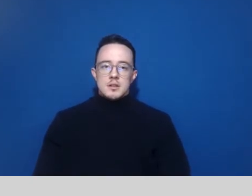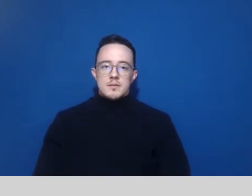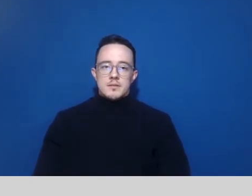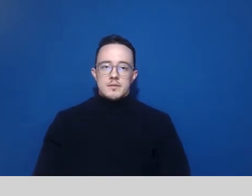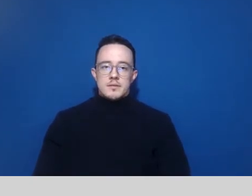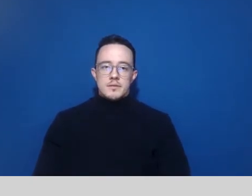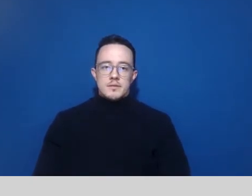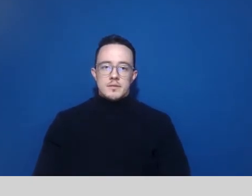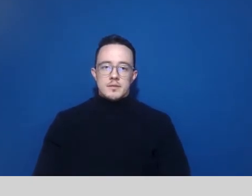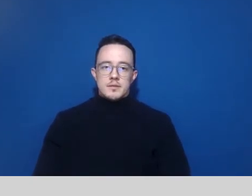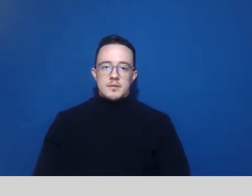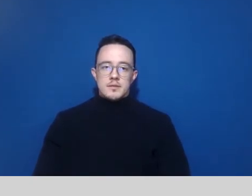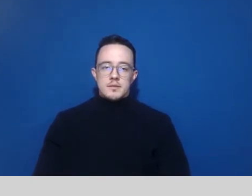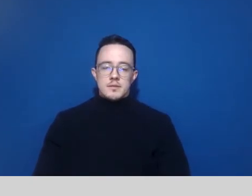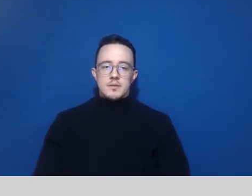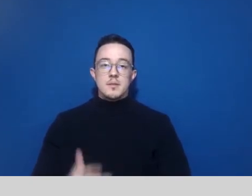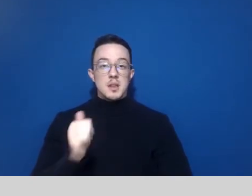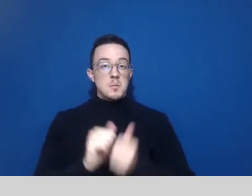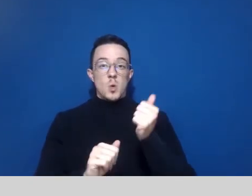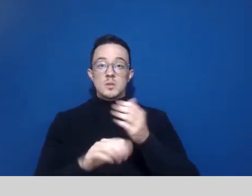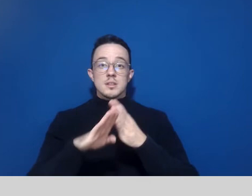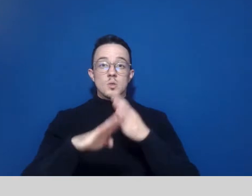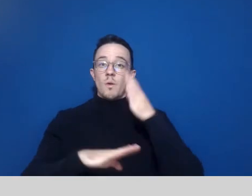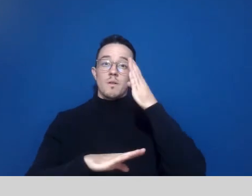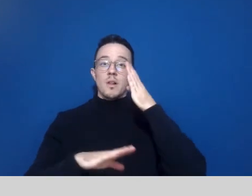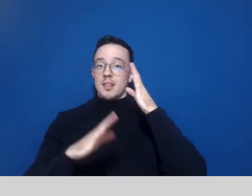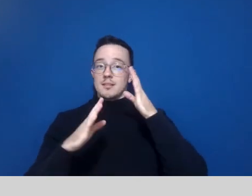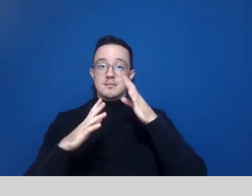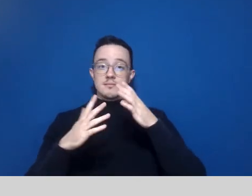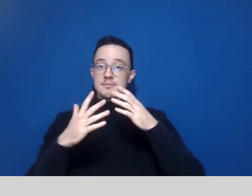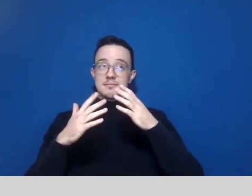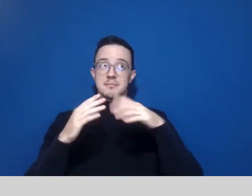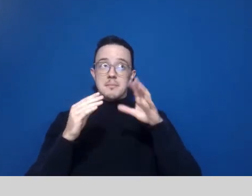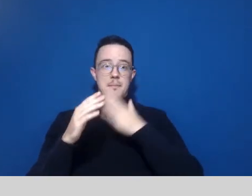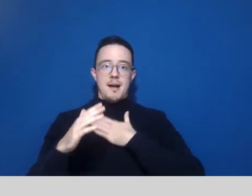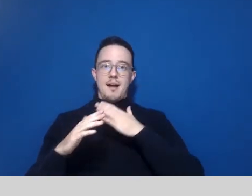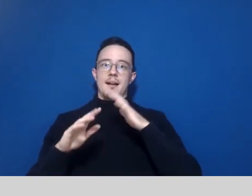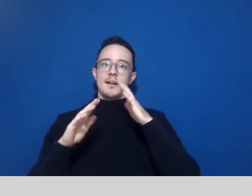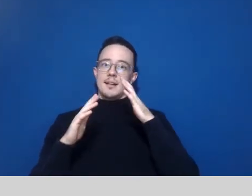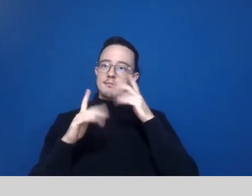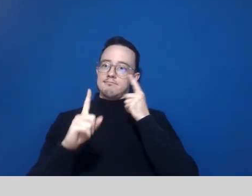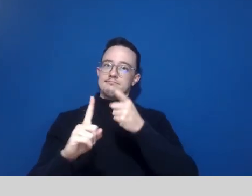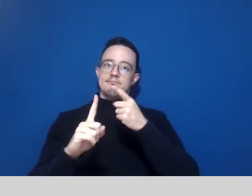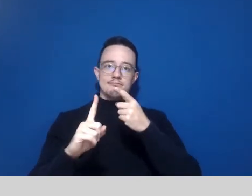way over the top for how I want to live my life. He has a green screen setup in his basement so he can give talks from home.